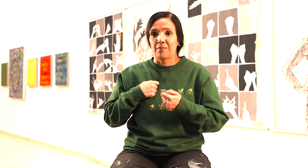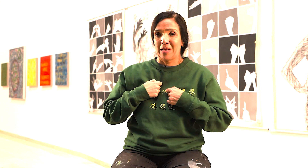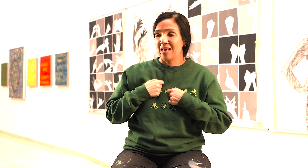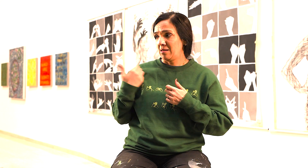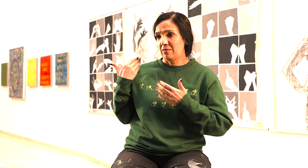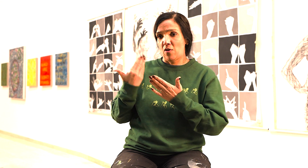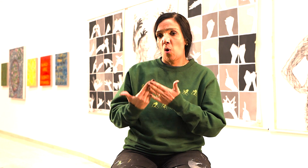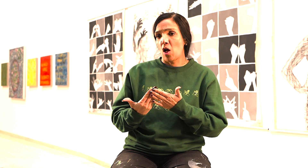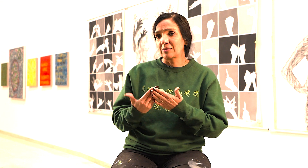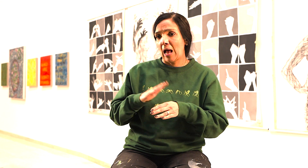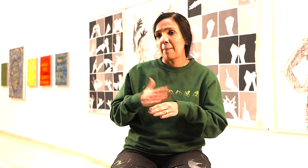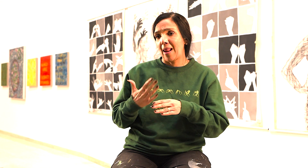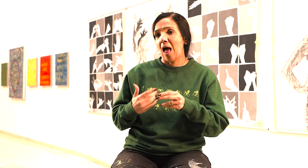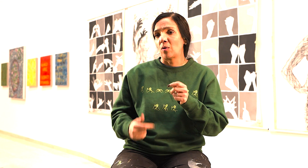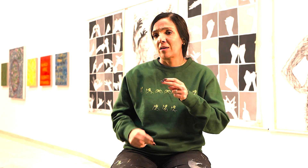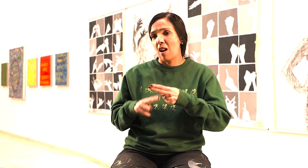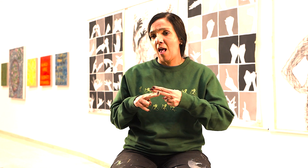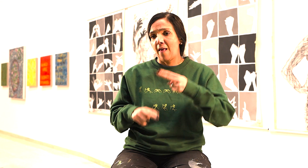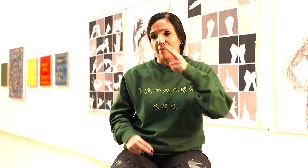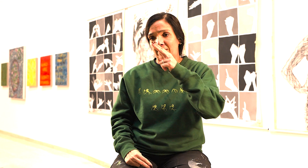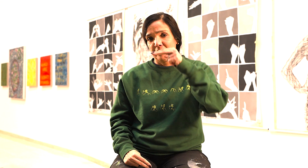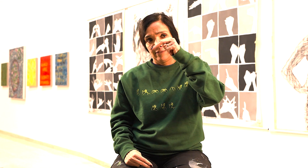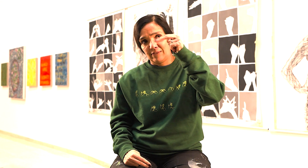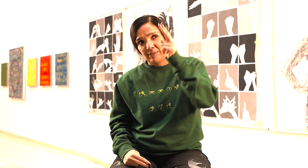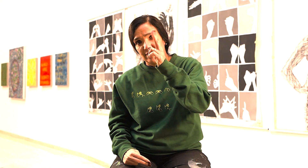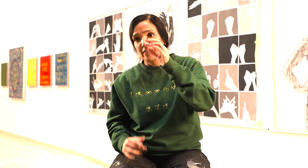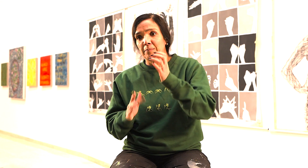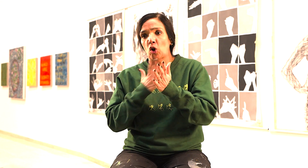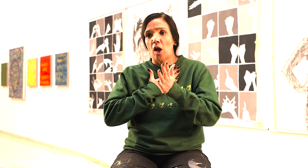Generally, for a long time I've used a knife